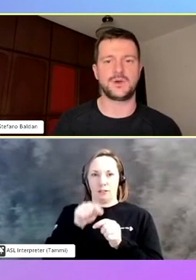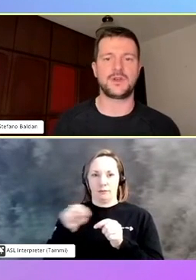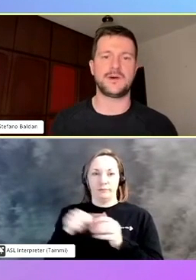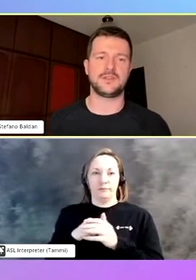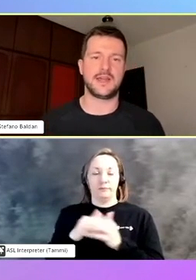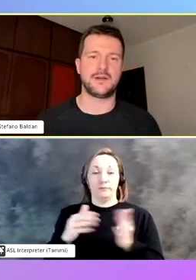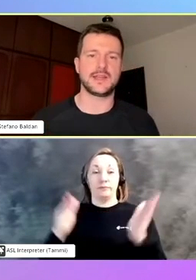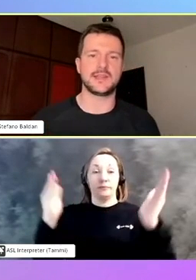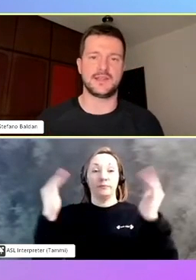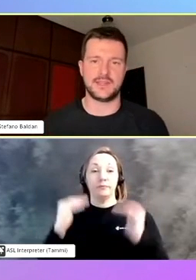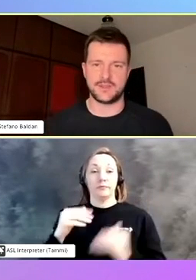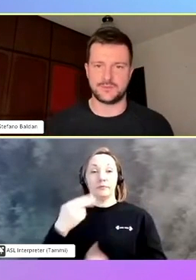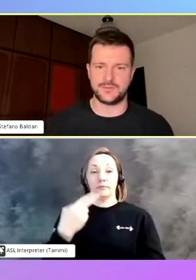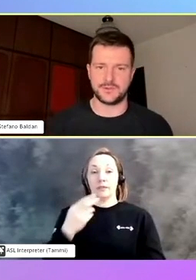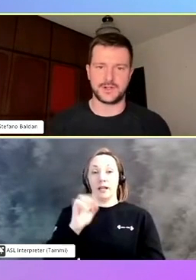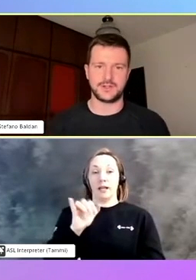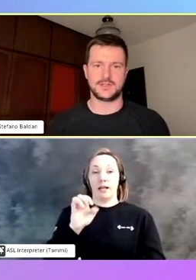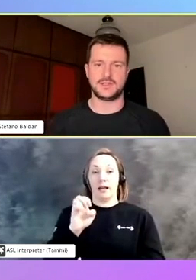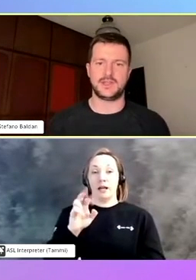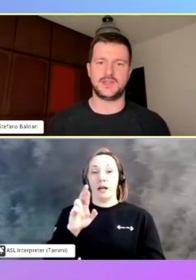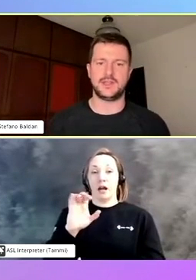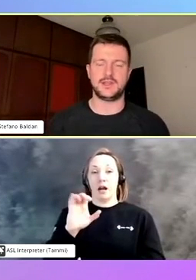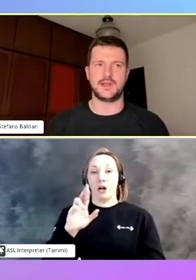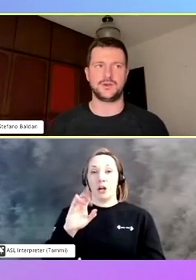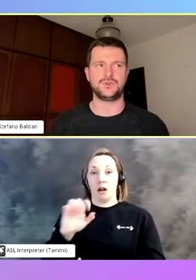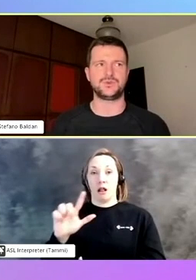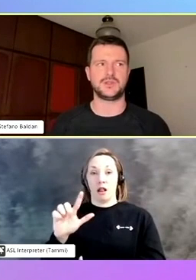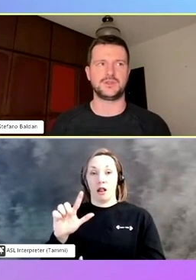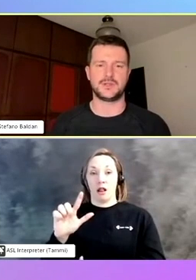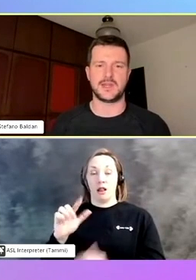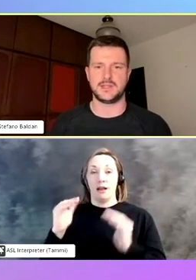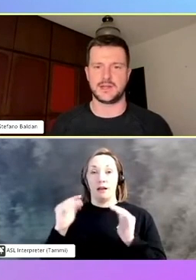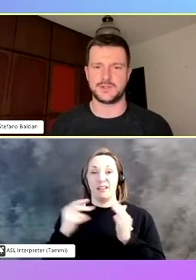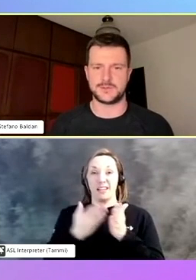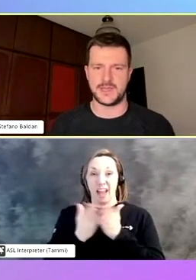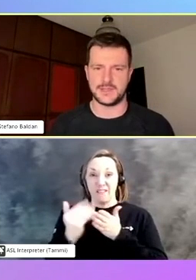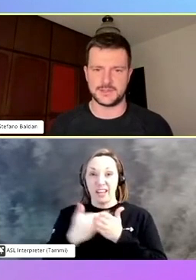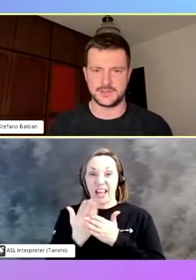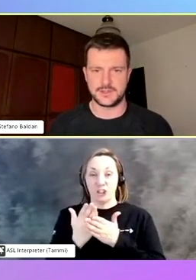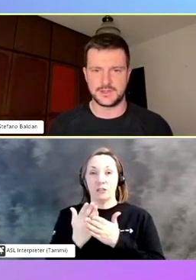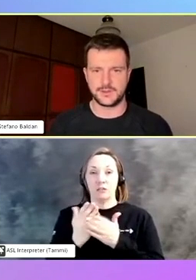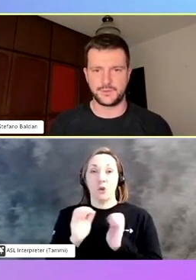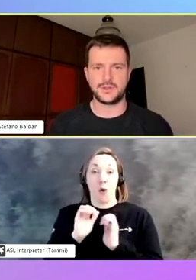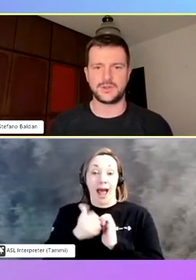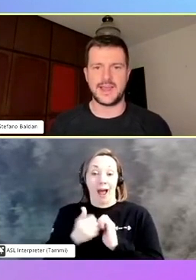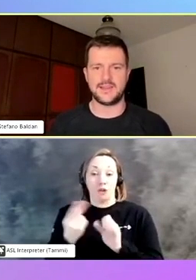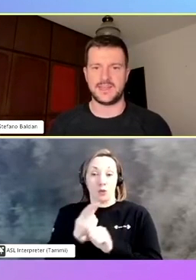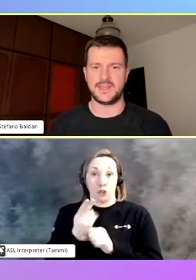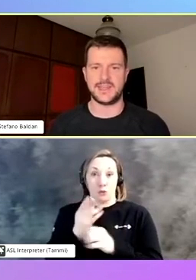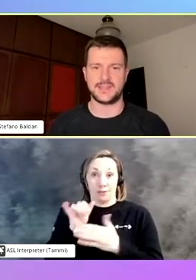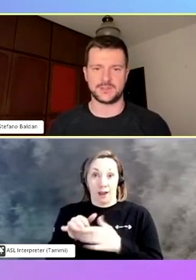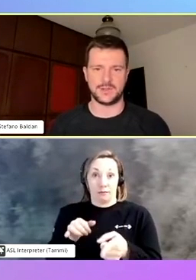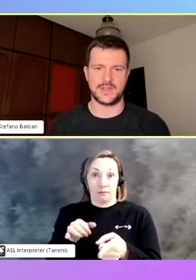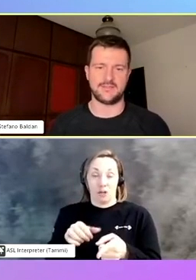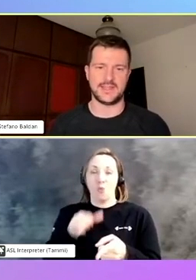that engineers are educated into how to create accessible experiences. QA is important as part of this.